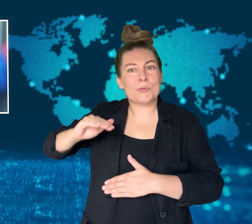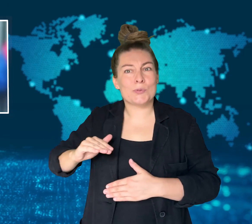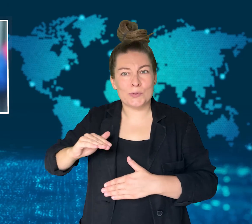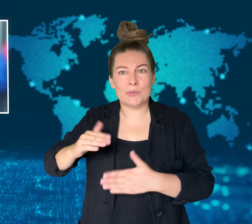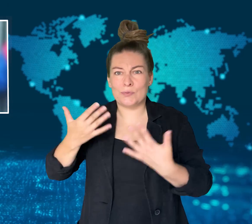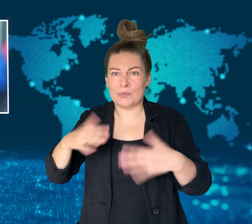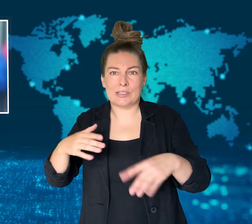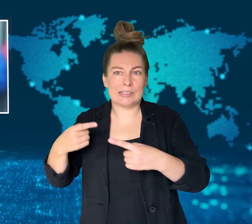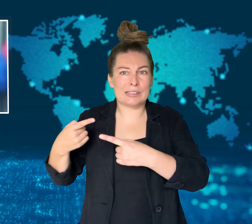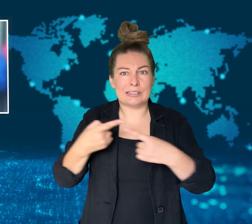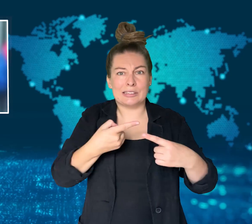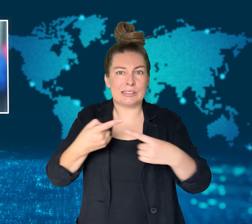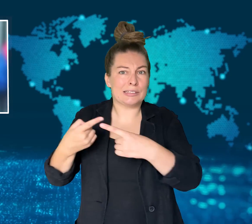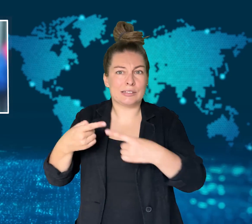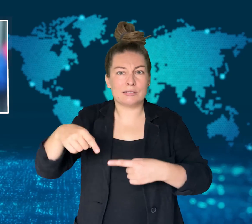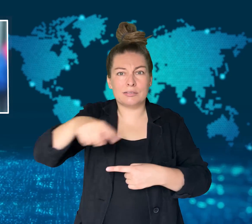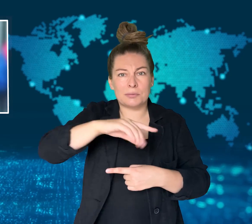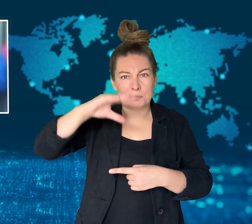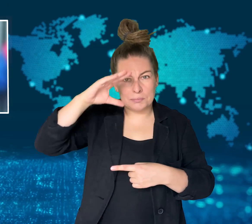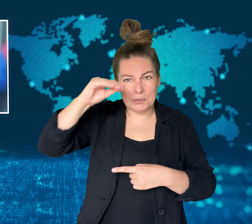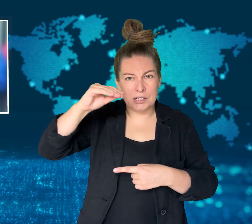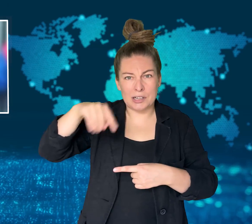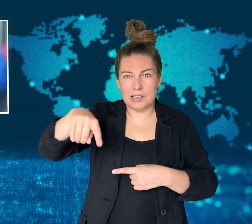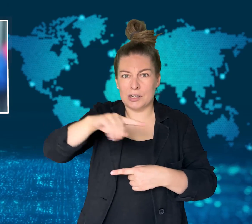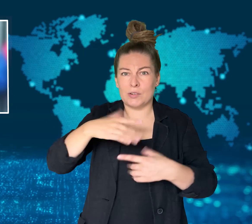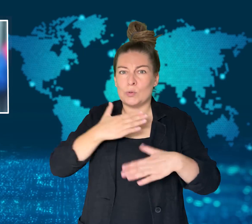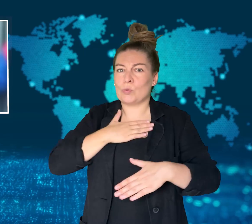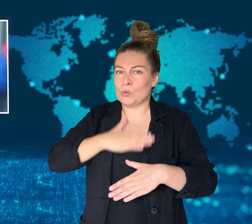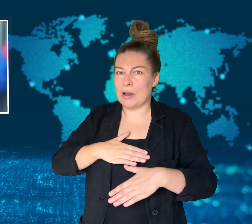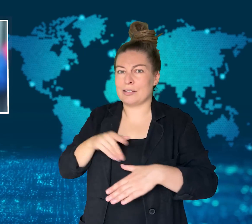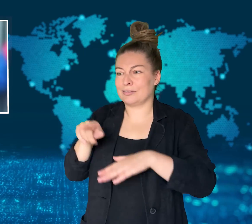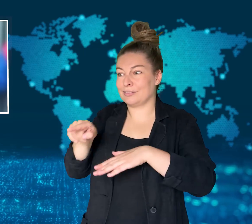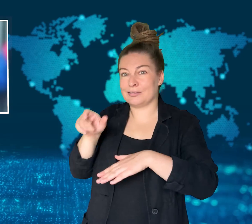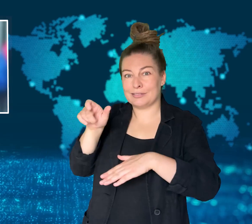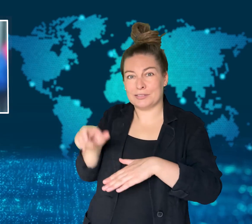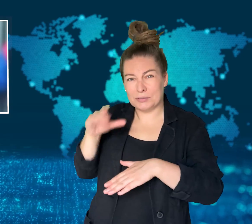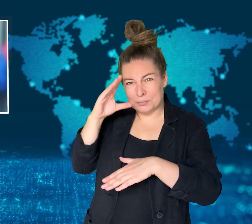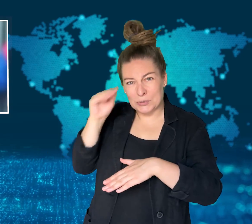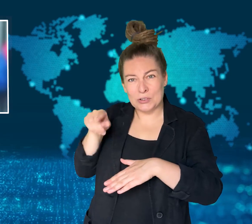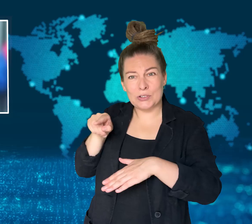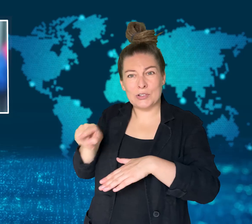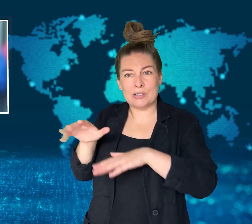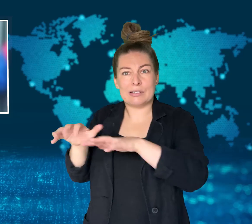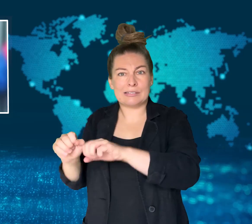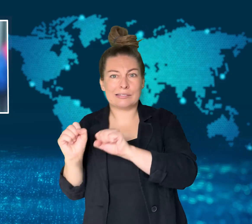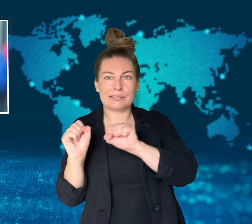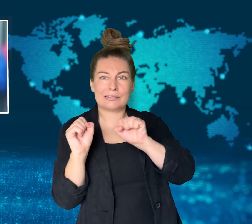The students involved were in eighth grade at